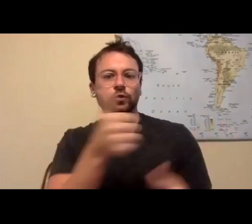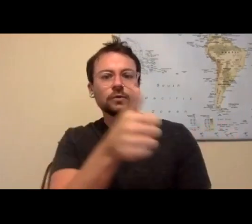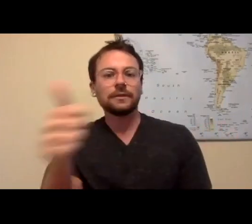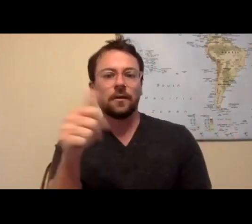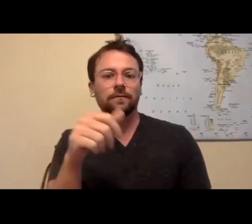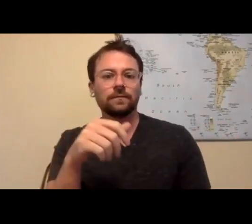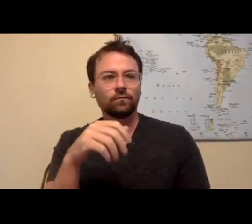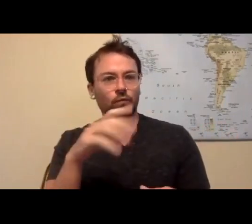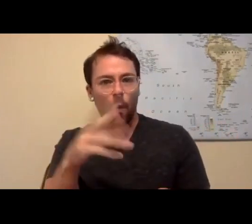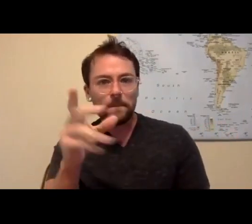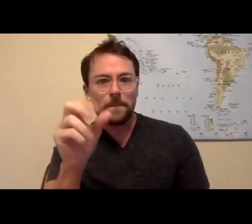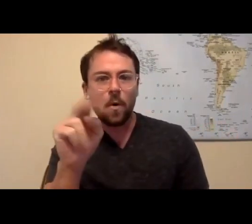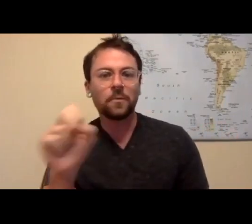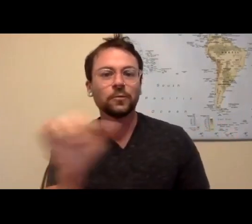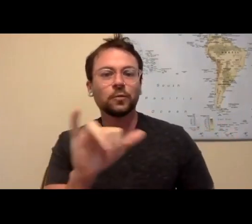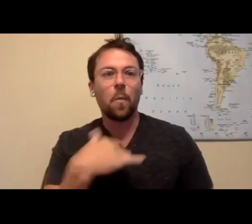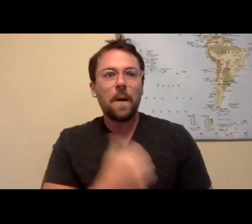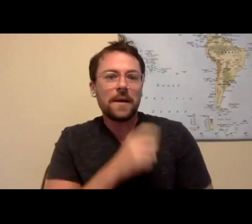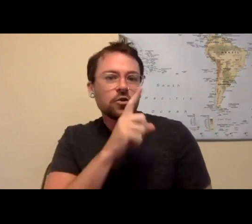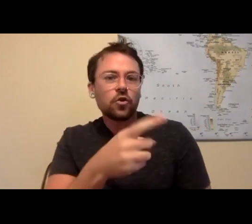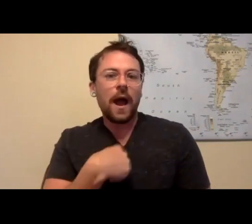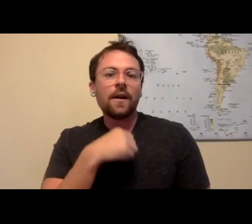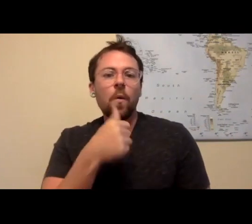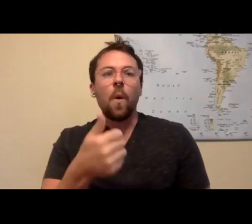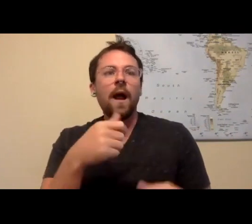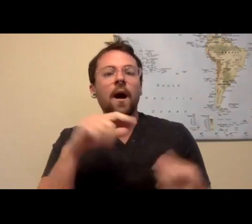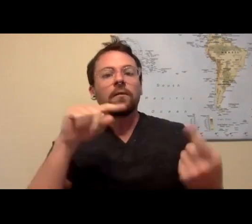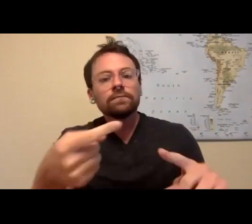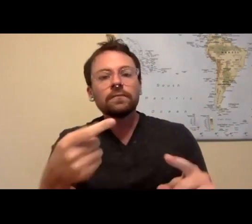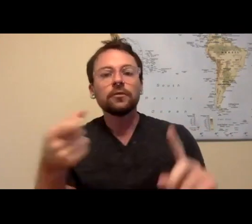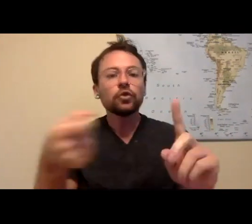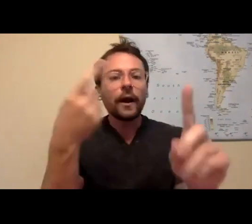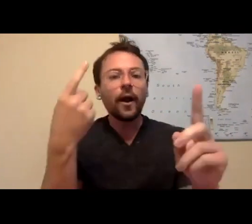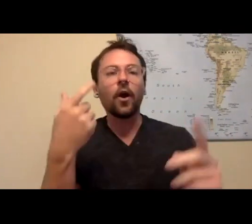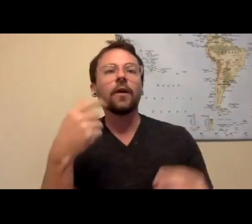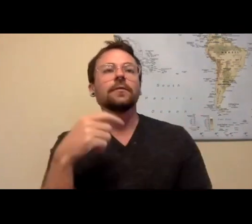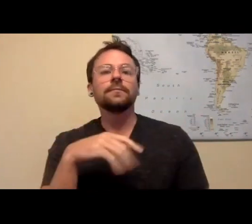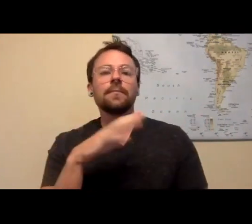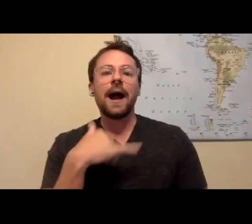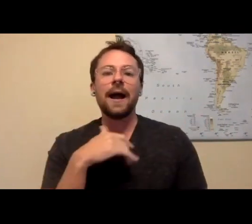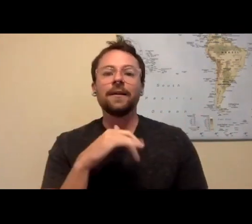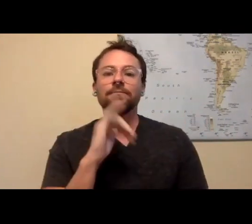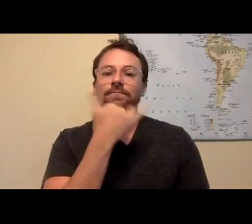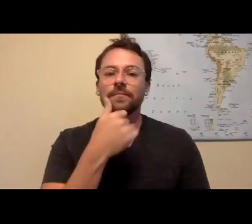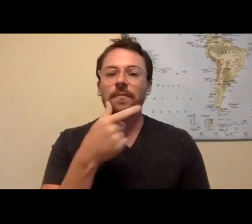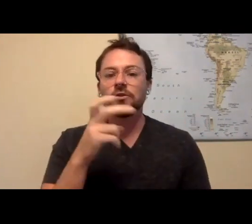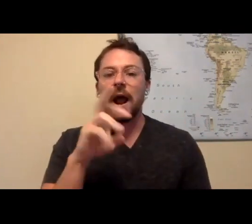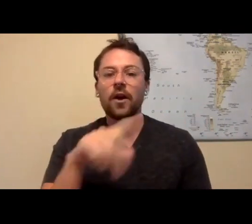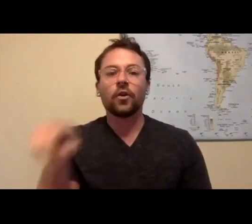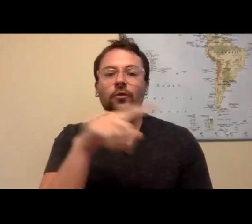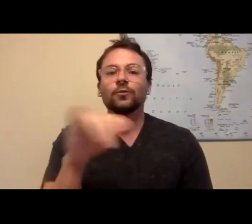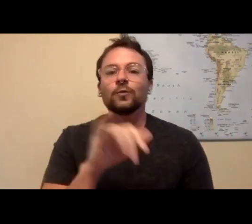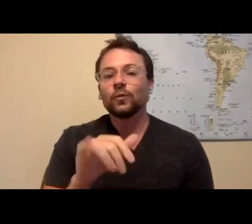So when I introduce myself, I have to remind myself to give my pronouns so that I'm not